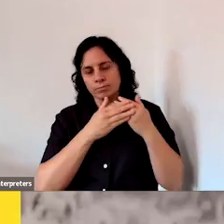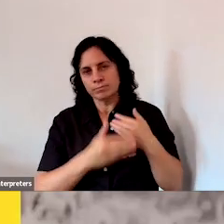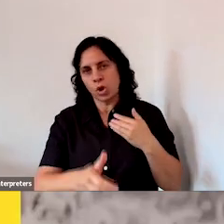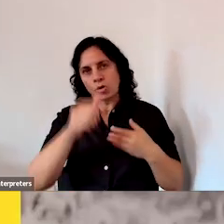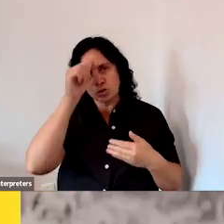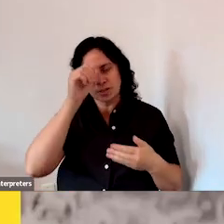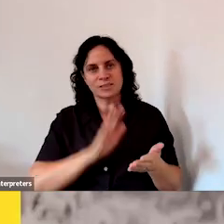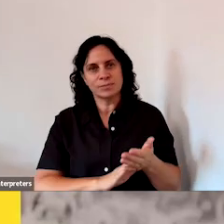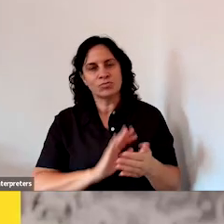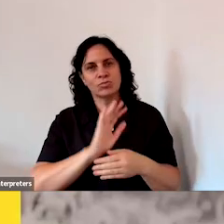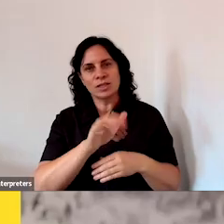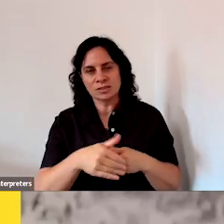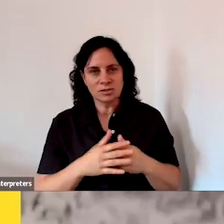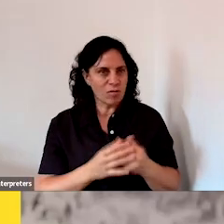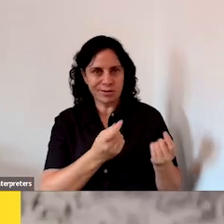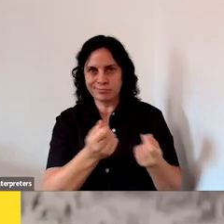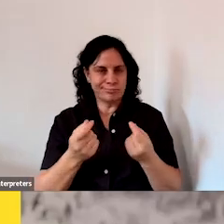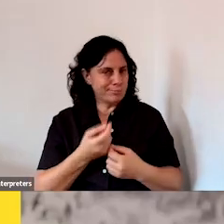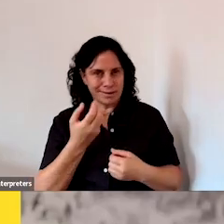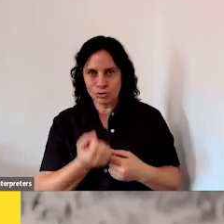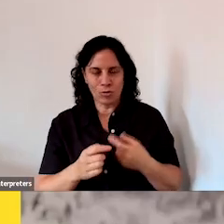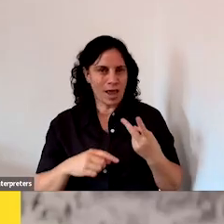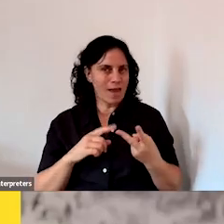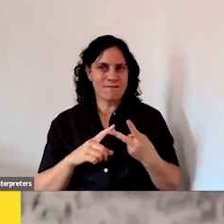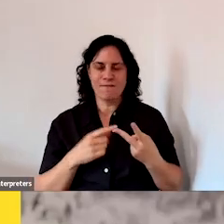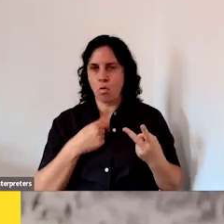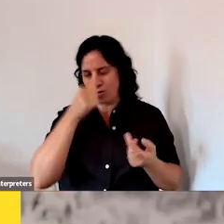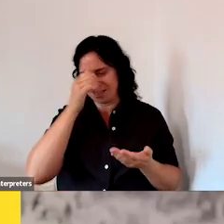of material hardship and experiences of discrimination.